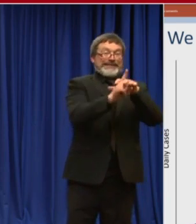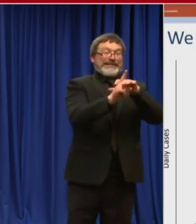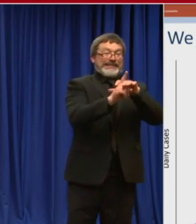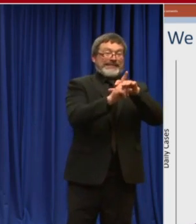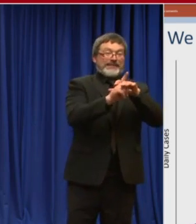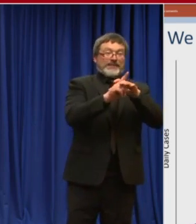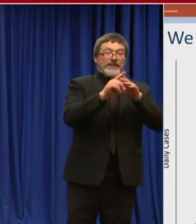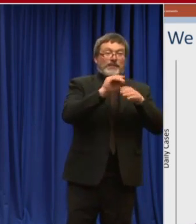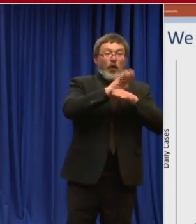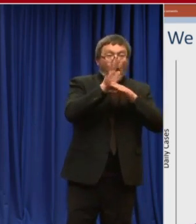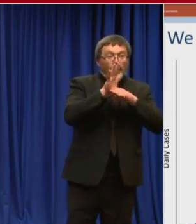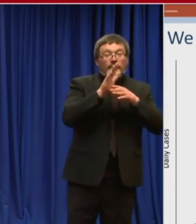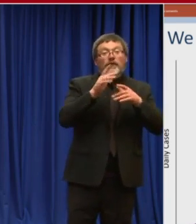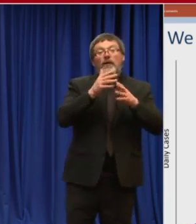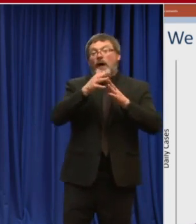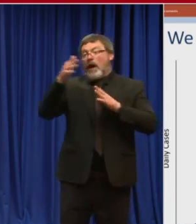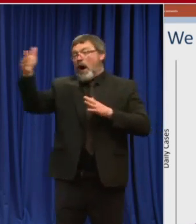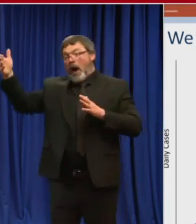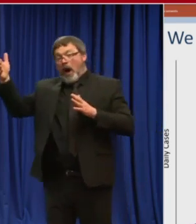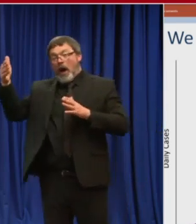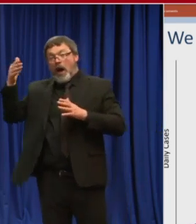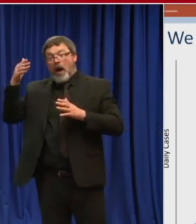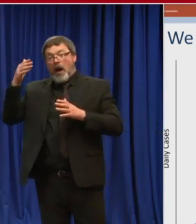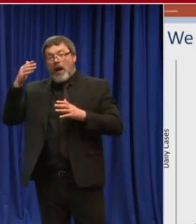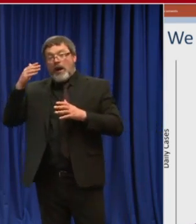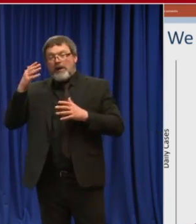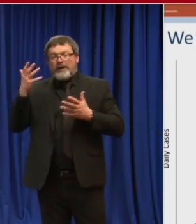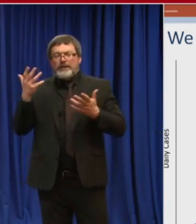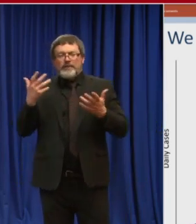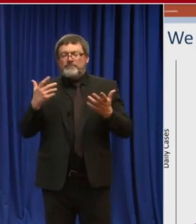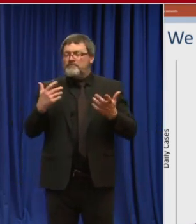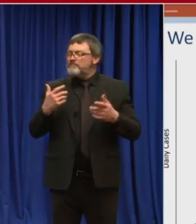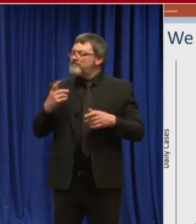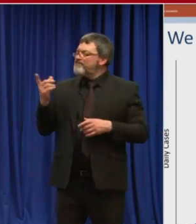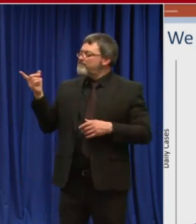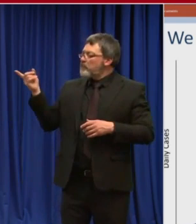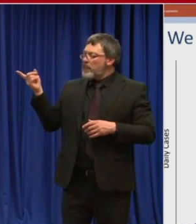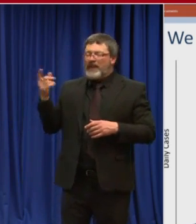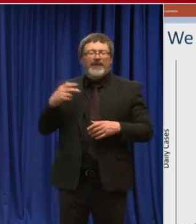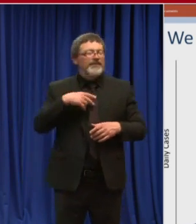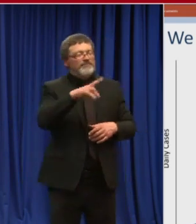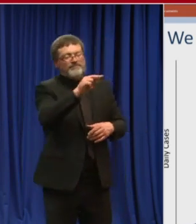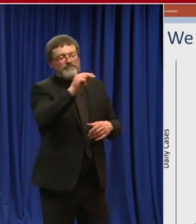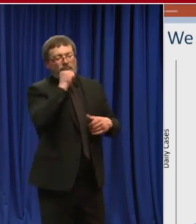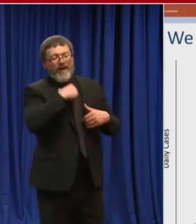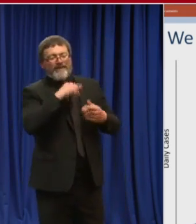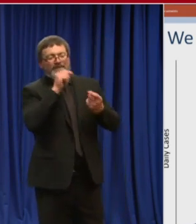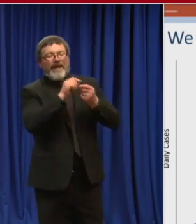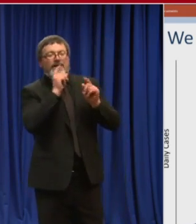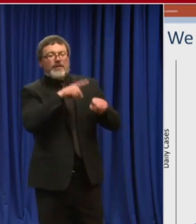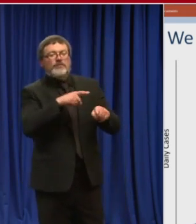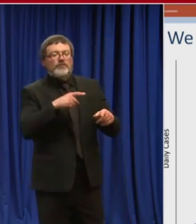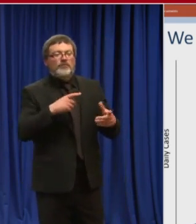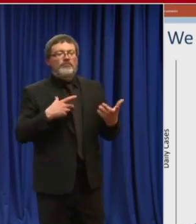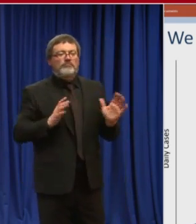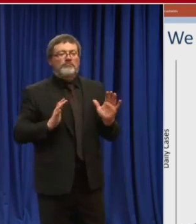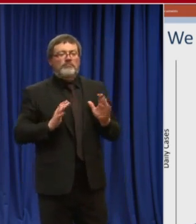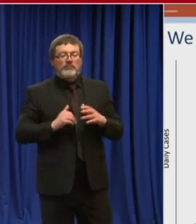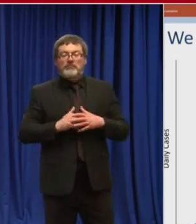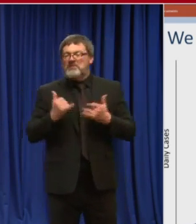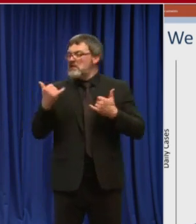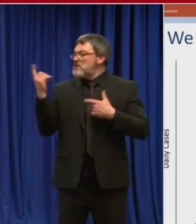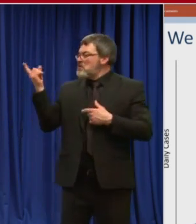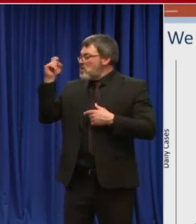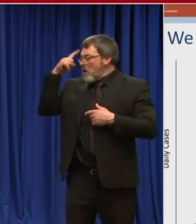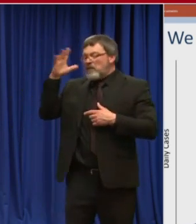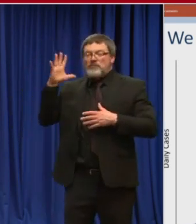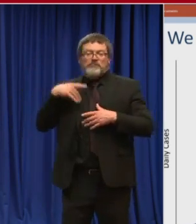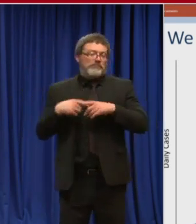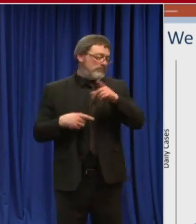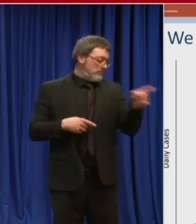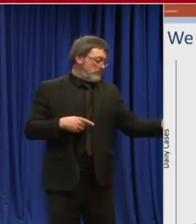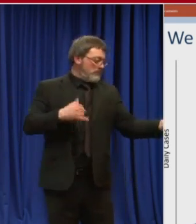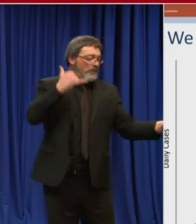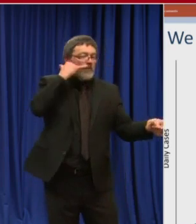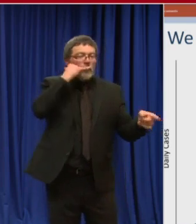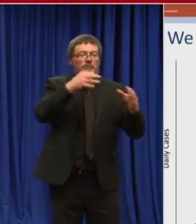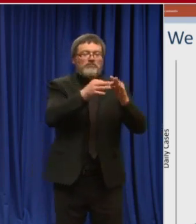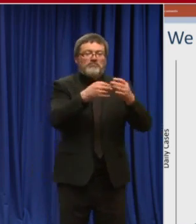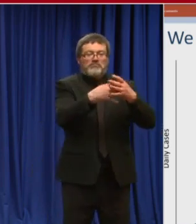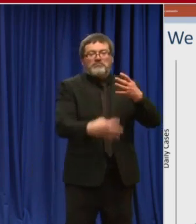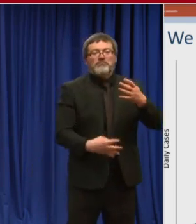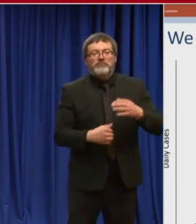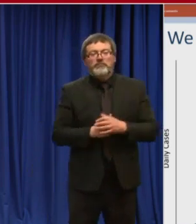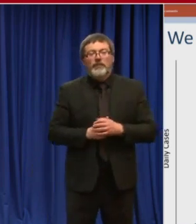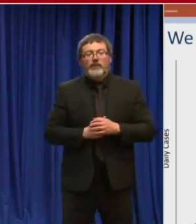ONLY ONE SPECIFIC SCENARIO I HAVE TO GO BACK AND LOOK AT THE LIKE WHAT THE MODEL SHOWS AND THE DATE.